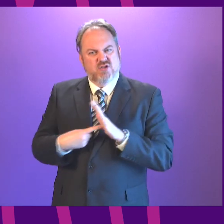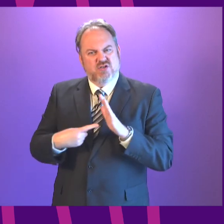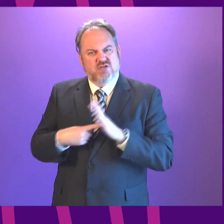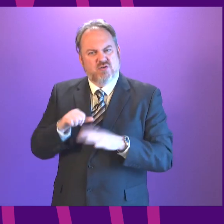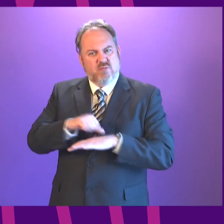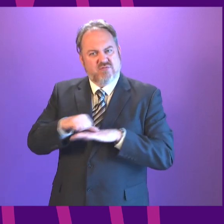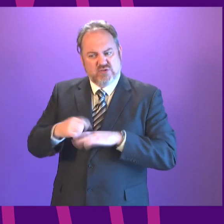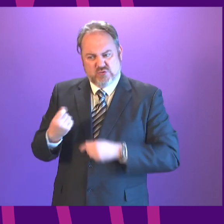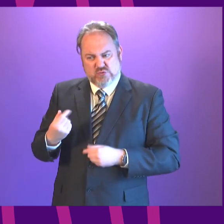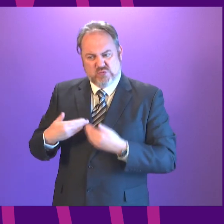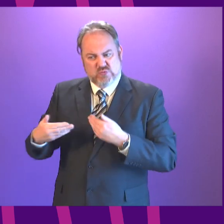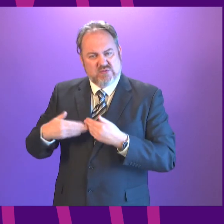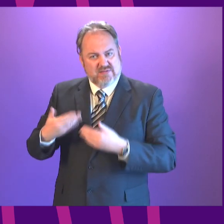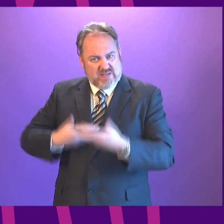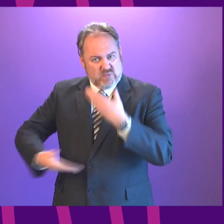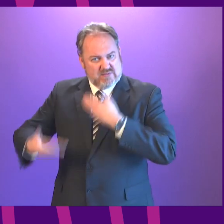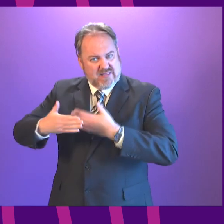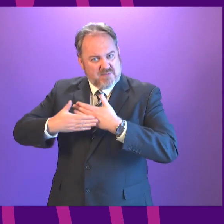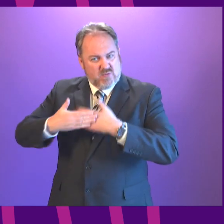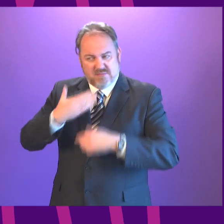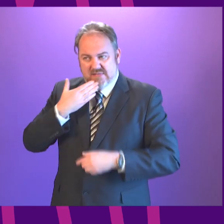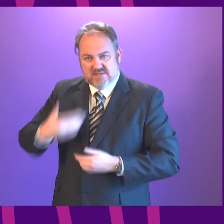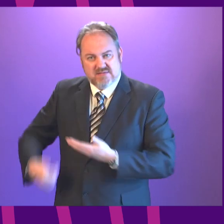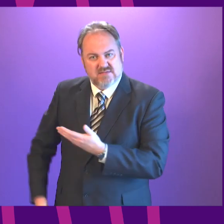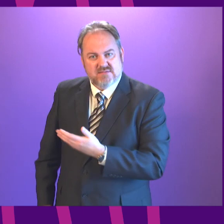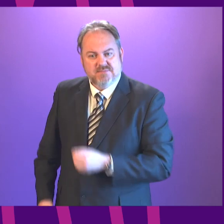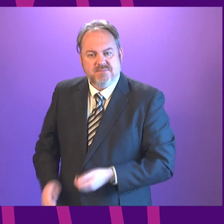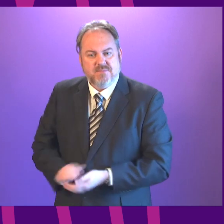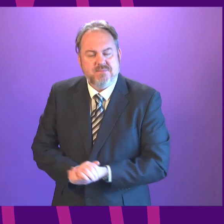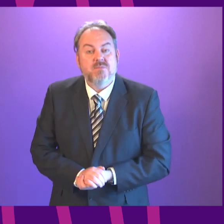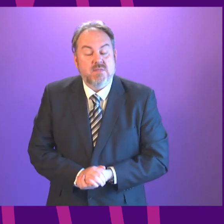near future? The First Minister: We were already reviewing the indicators—I